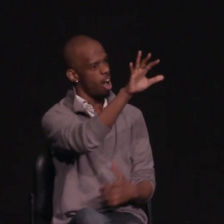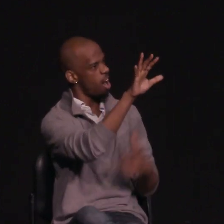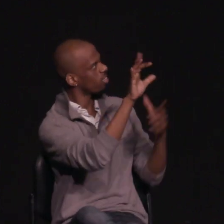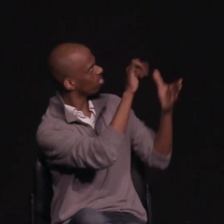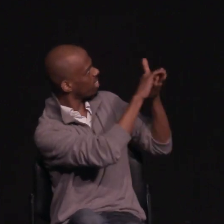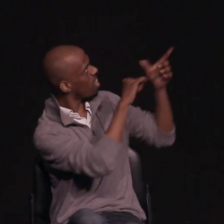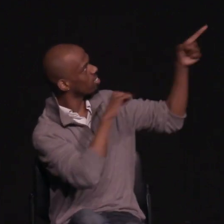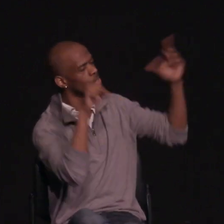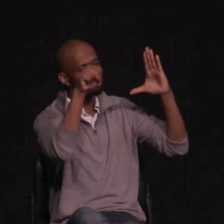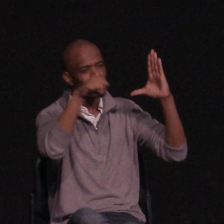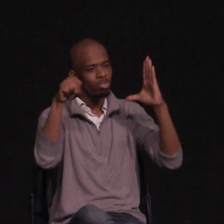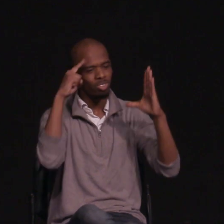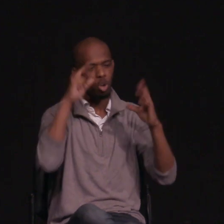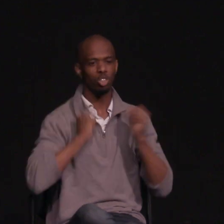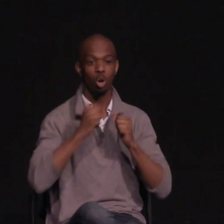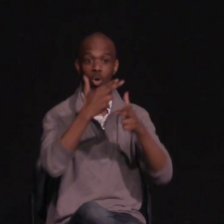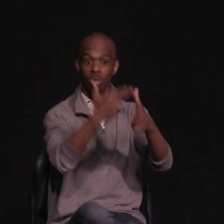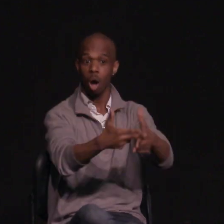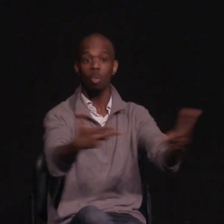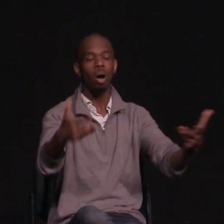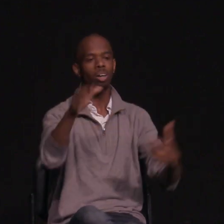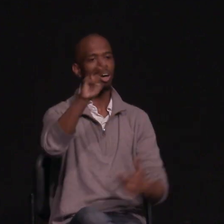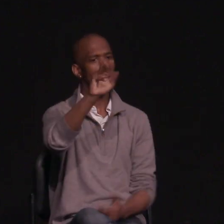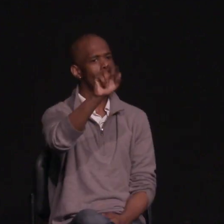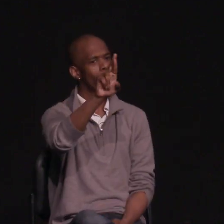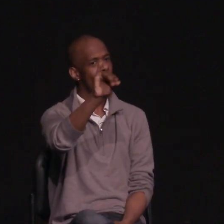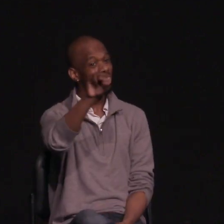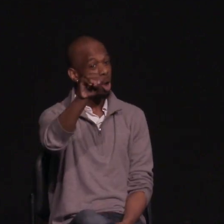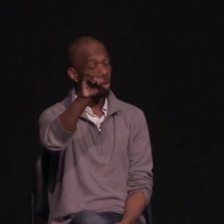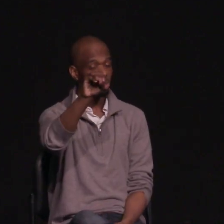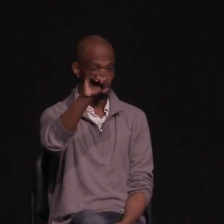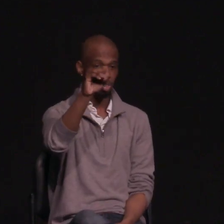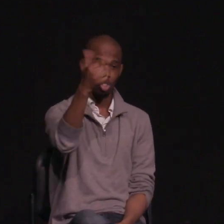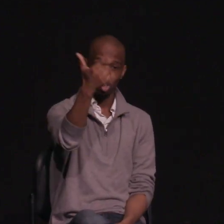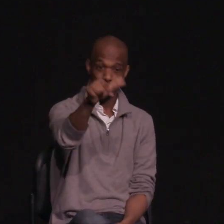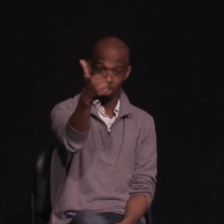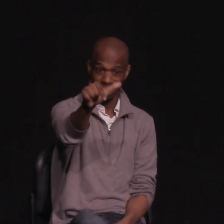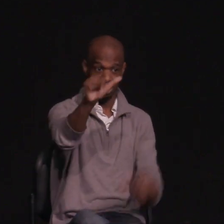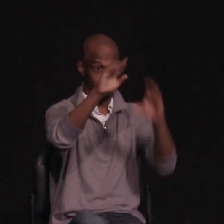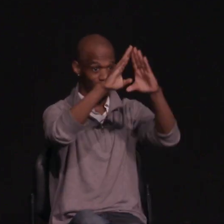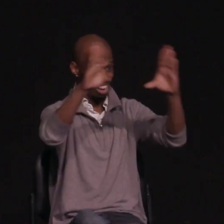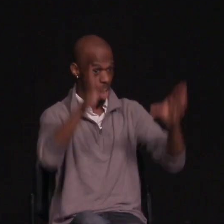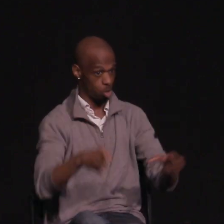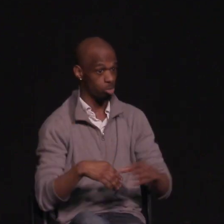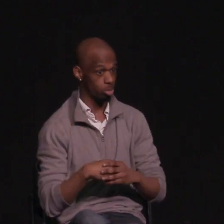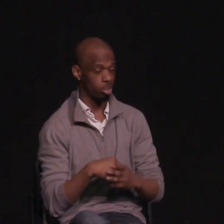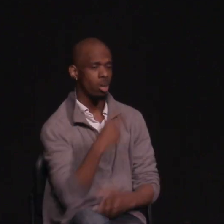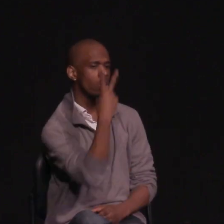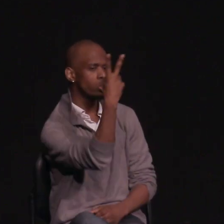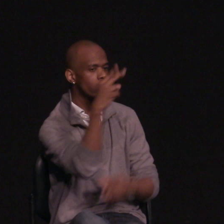series called "Mario's Greenhouse," Melvin offered me two pieces of advice while we were hanging out.